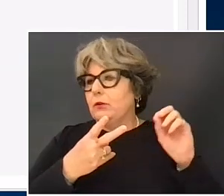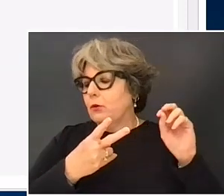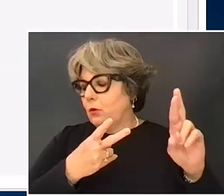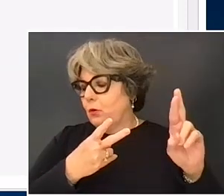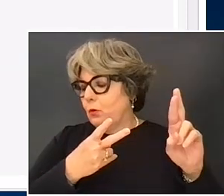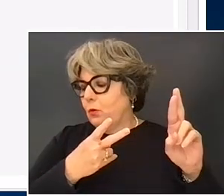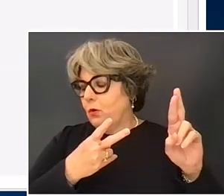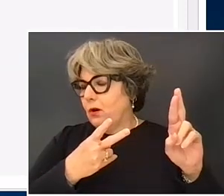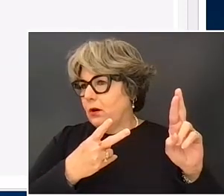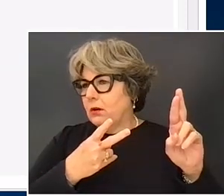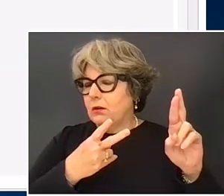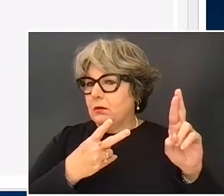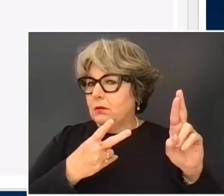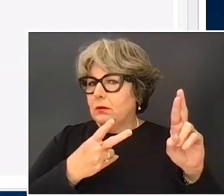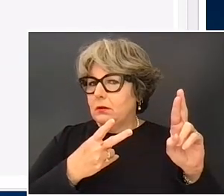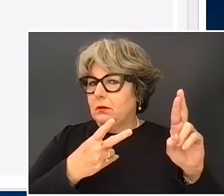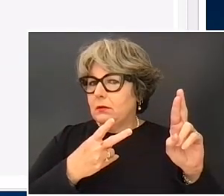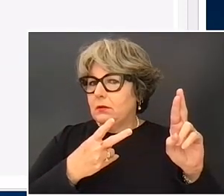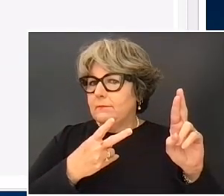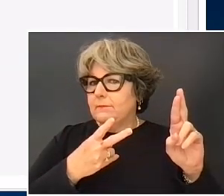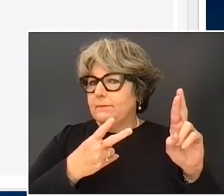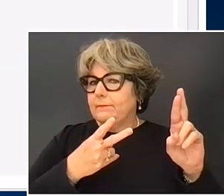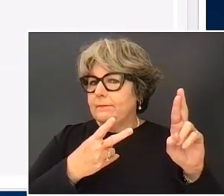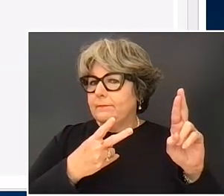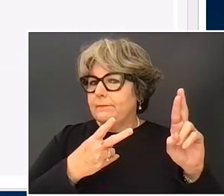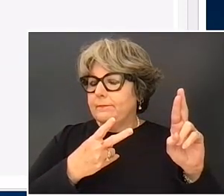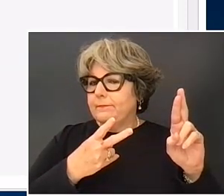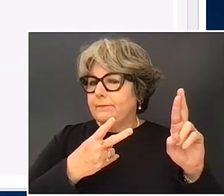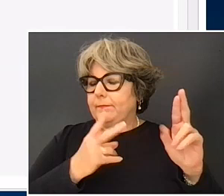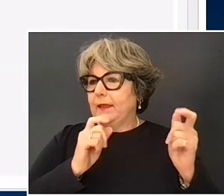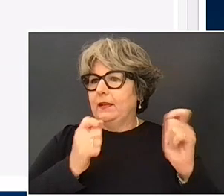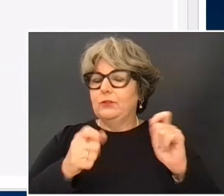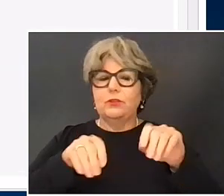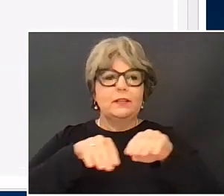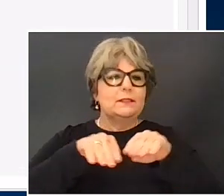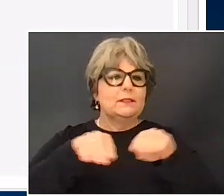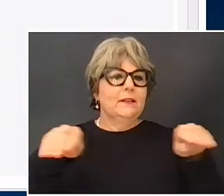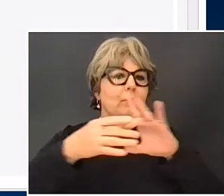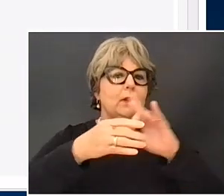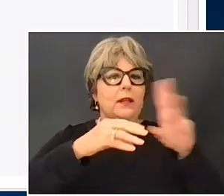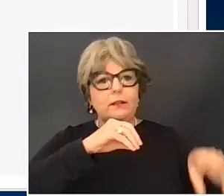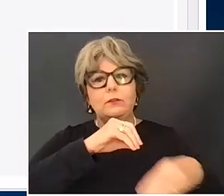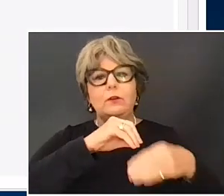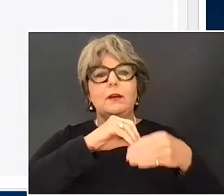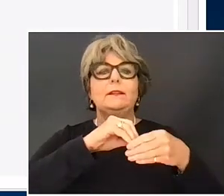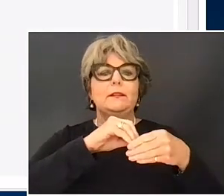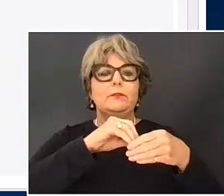sub-change level in terms of additional- in terms of locations and sort of